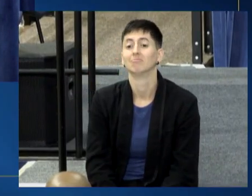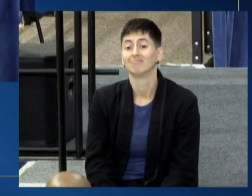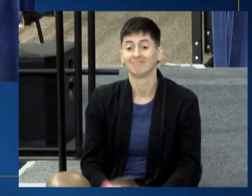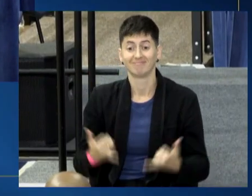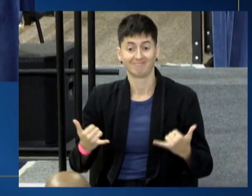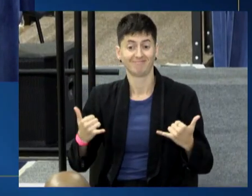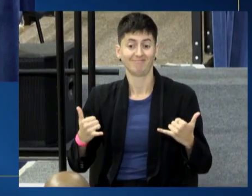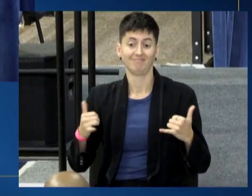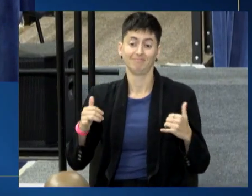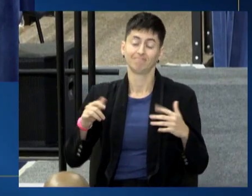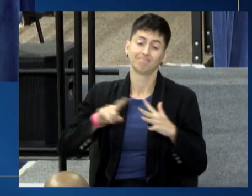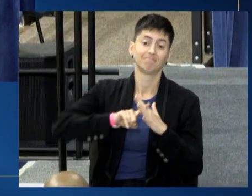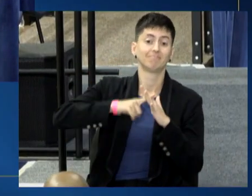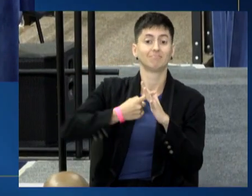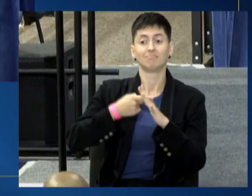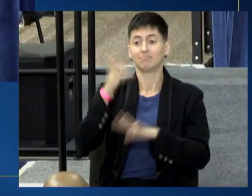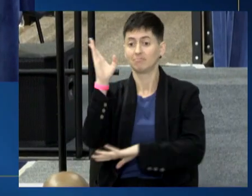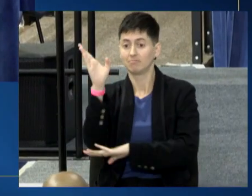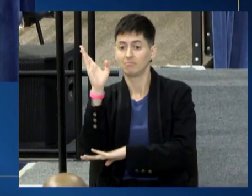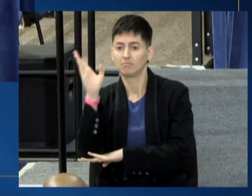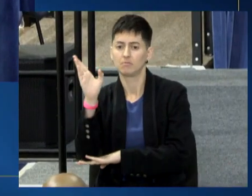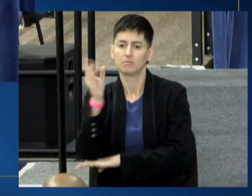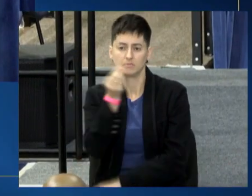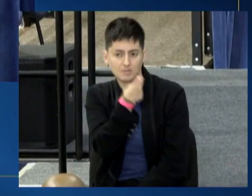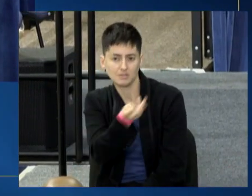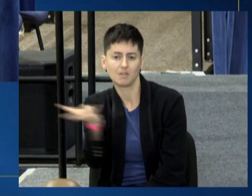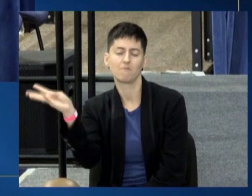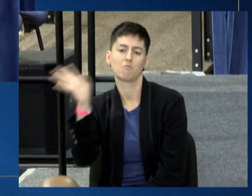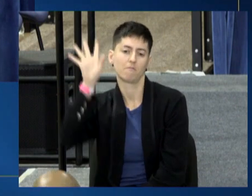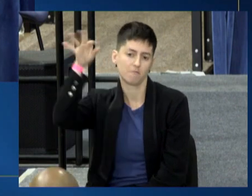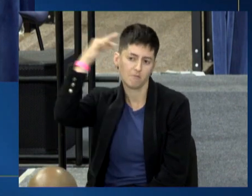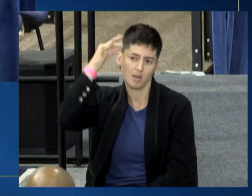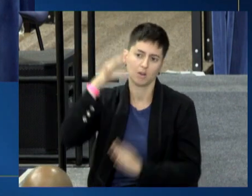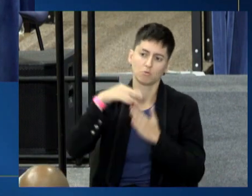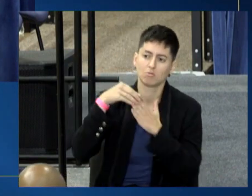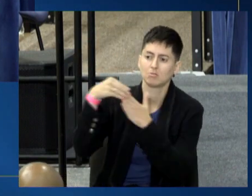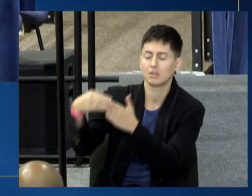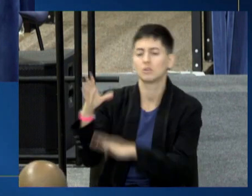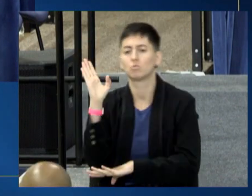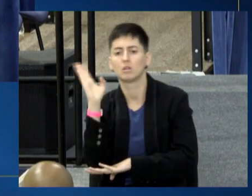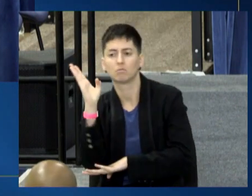White House and across numerous agencies under the umbrella of HHS. You're going to hear about